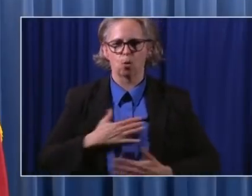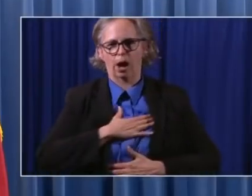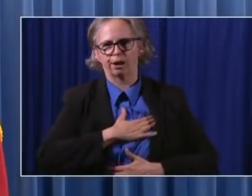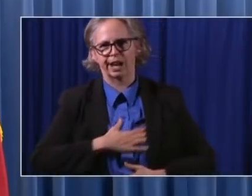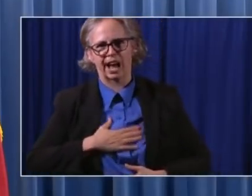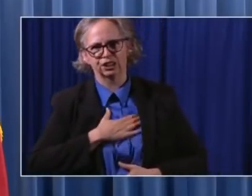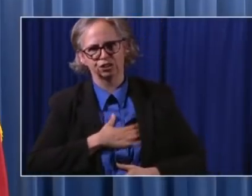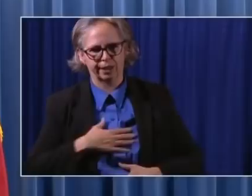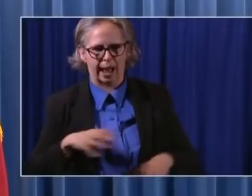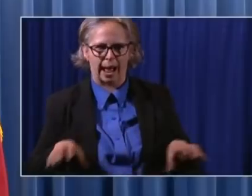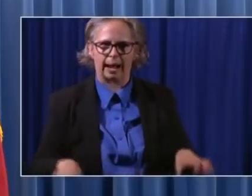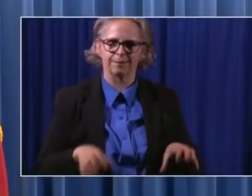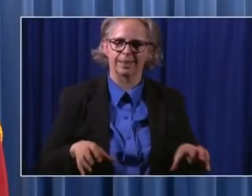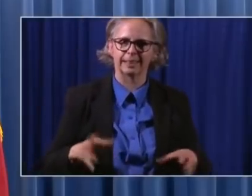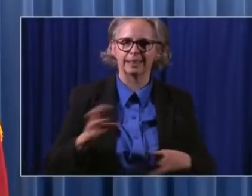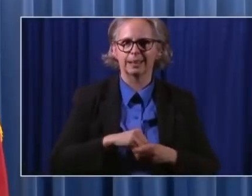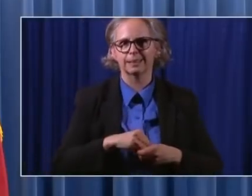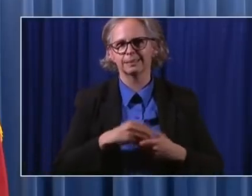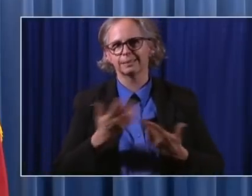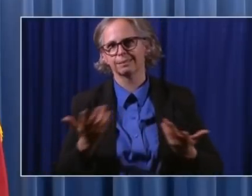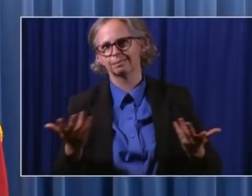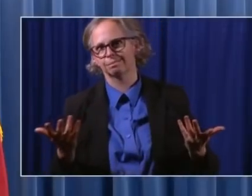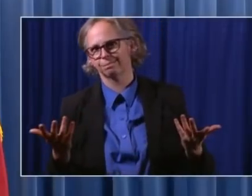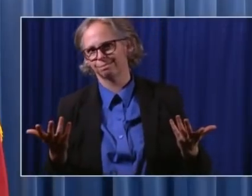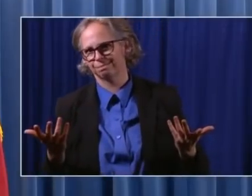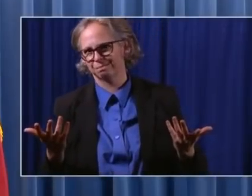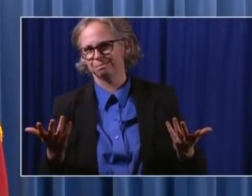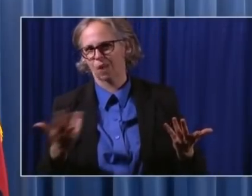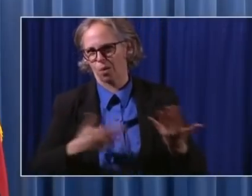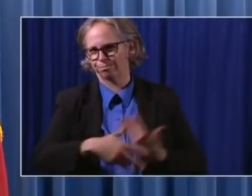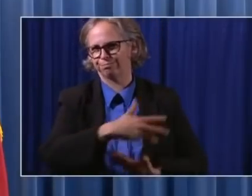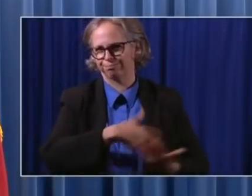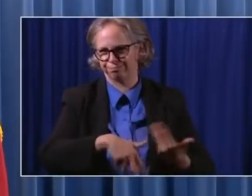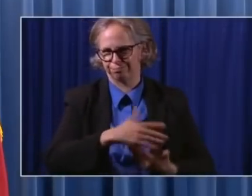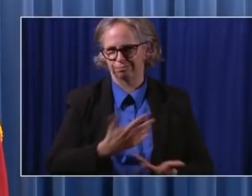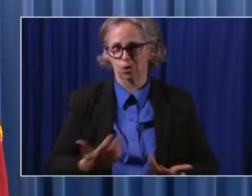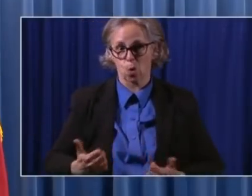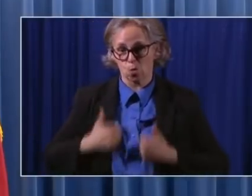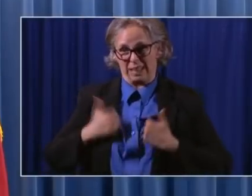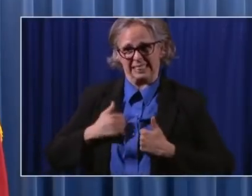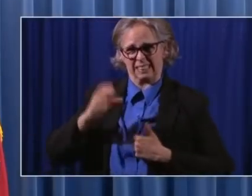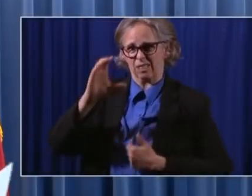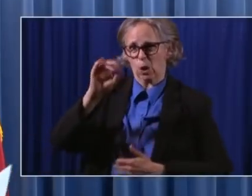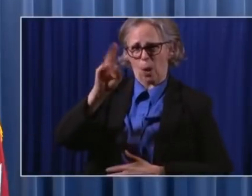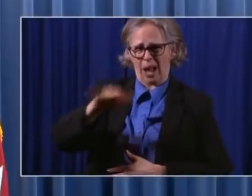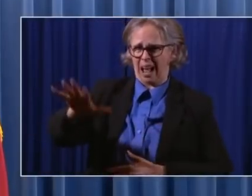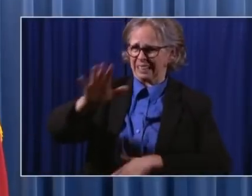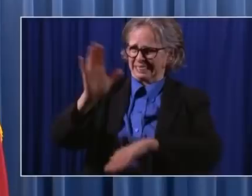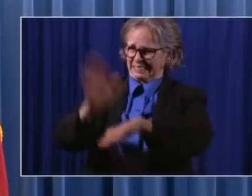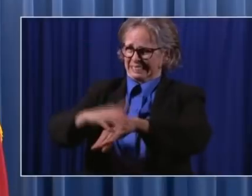SOME CASES DRIVEN BY OUT-OF- TOWN TRAVEL AND RECREATIONAL ACTIVITIES. IT IS CRITICAL RESIDENTS OF CUYAHOGA COUNTY REMAIN VIGILANT